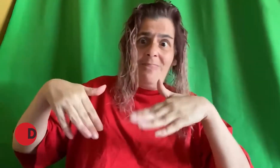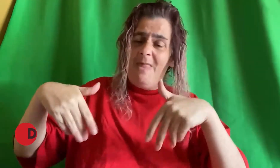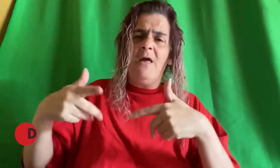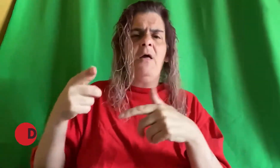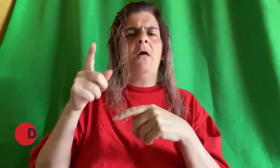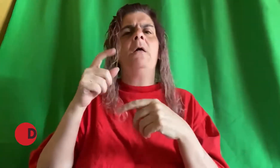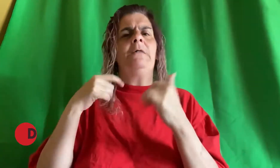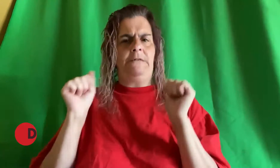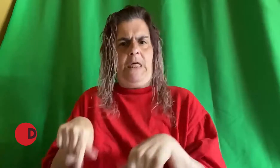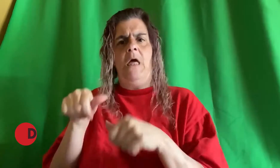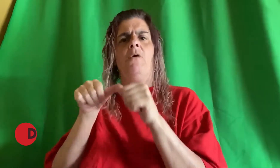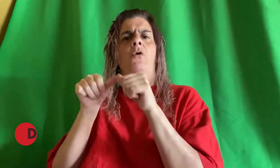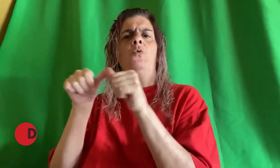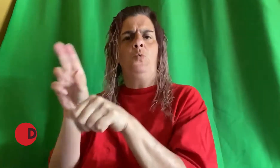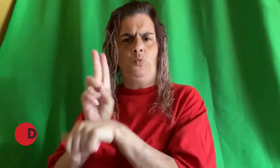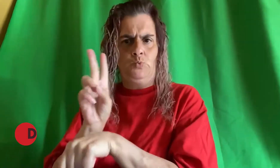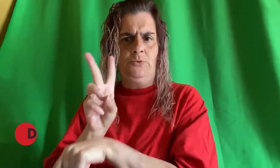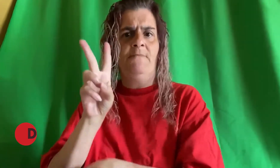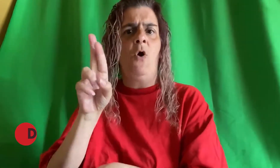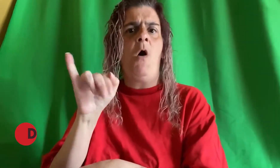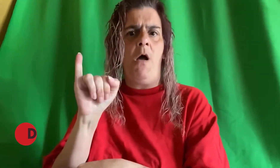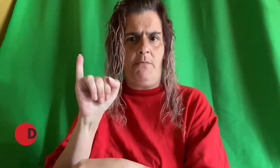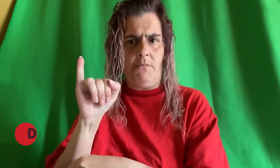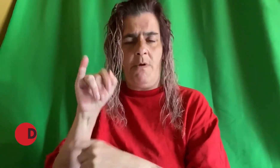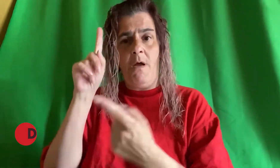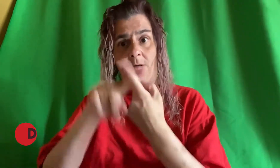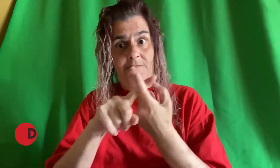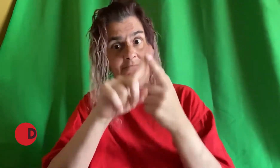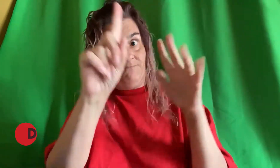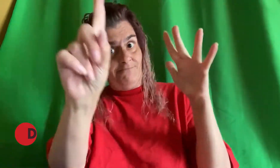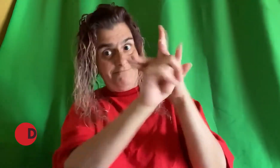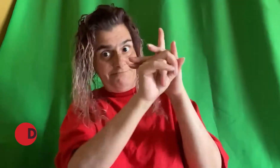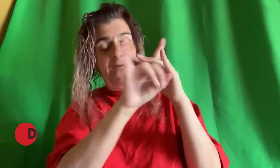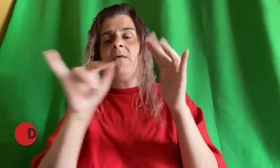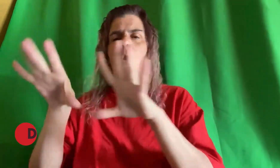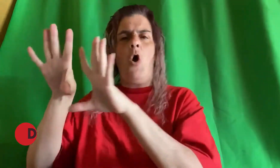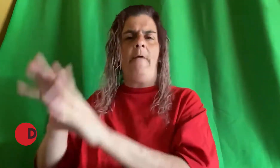VRI on a tablet can continue until an interpreter shows up.